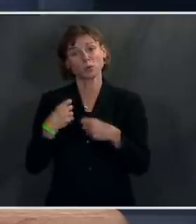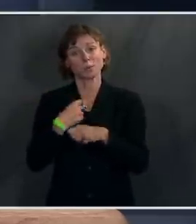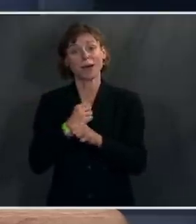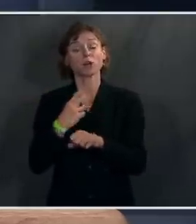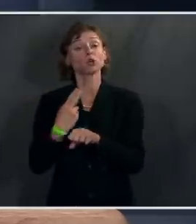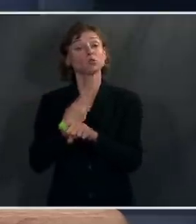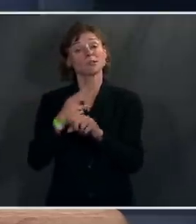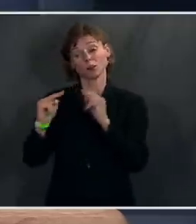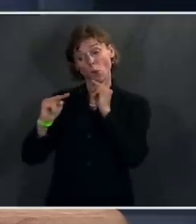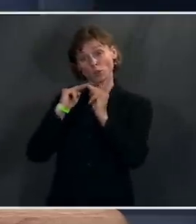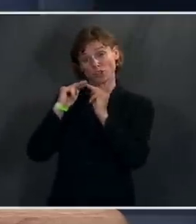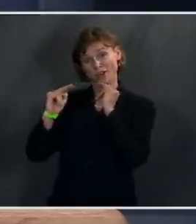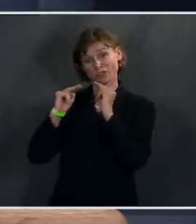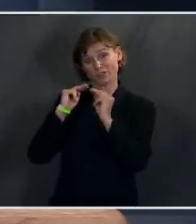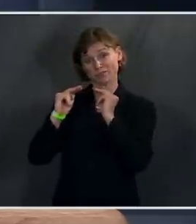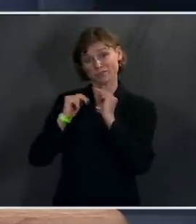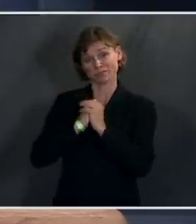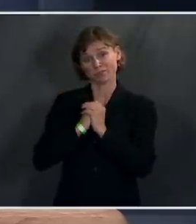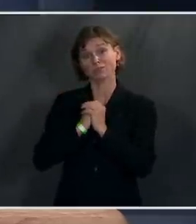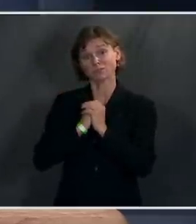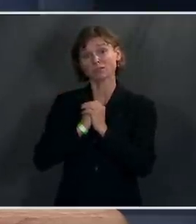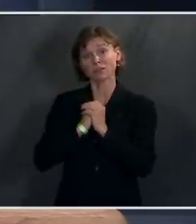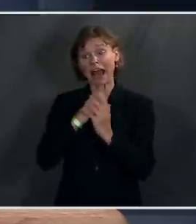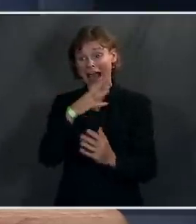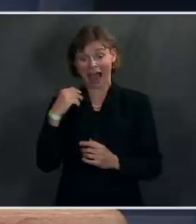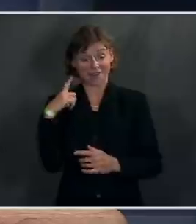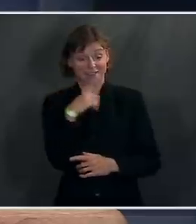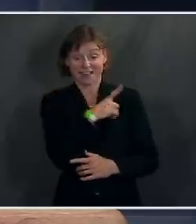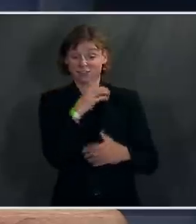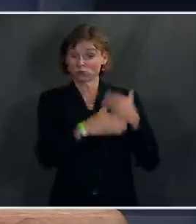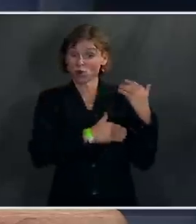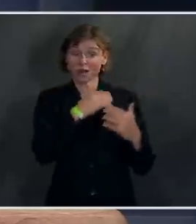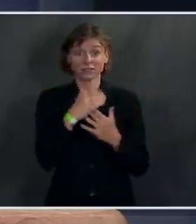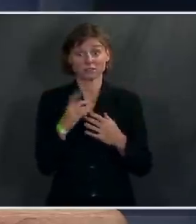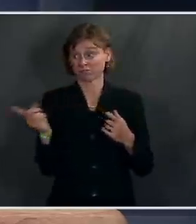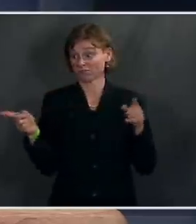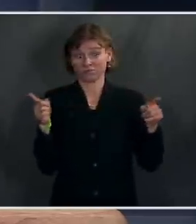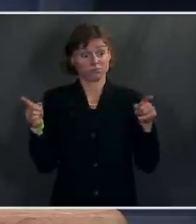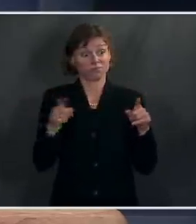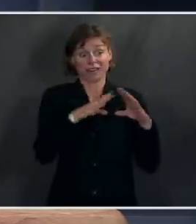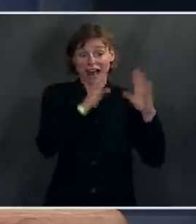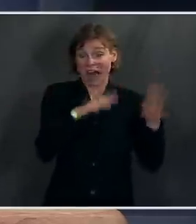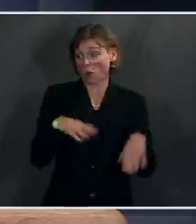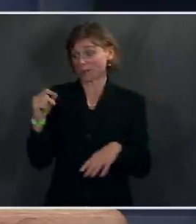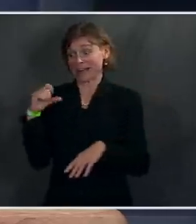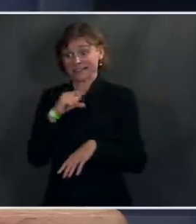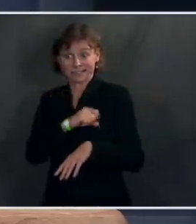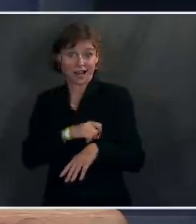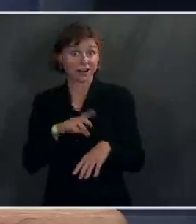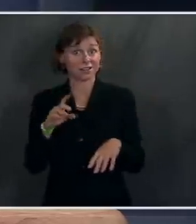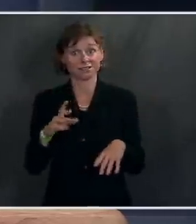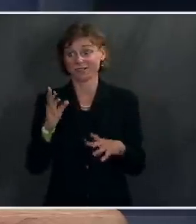that also through the legislative process have to happen between the House and Senate. There are amendments that can be proposed and voted on,